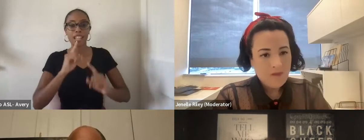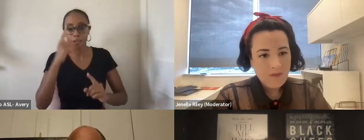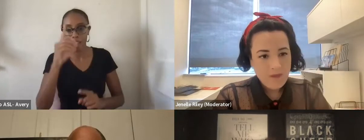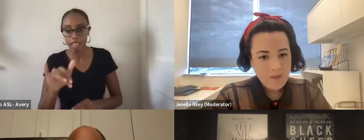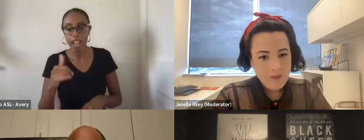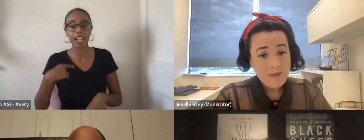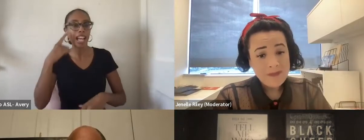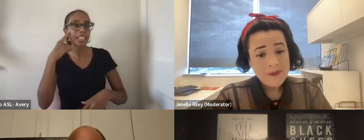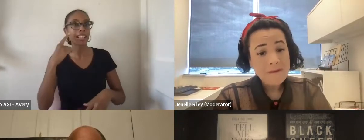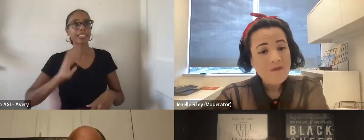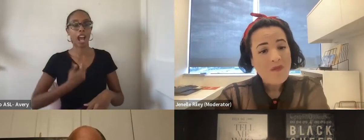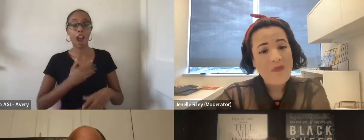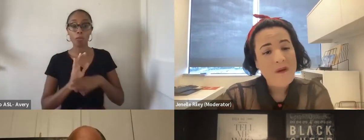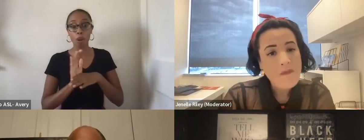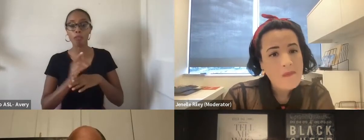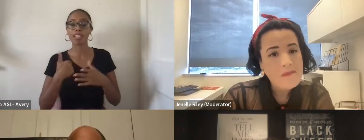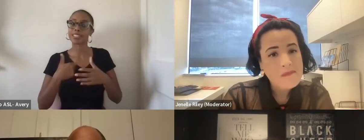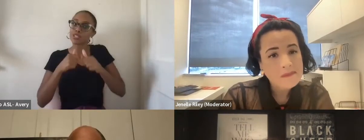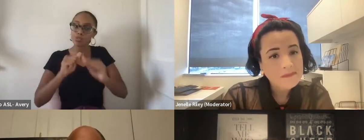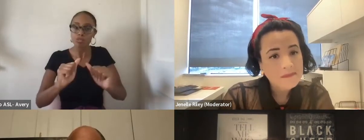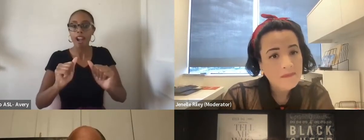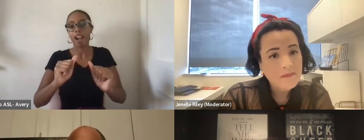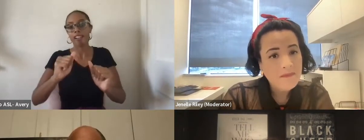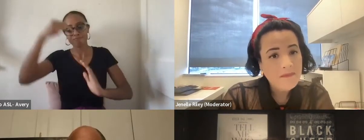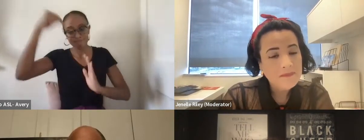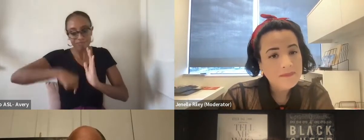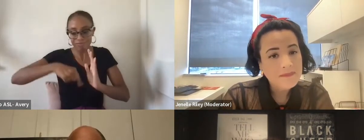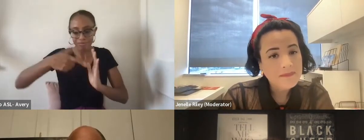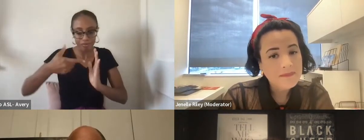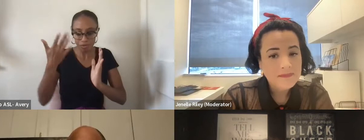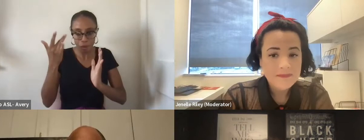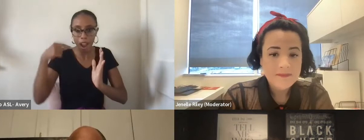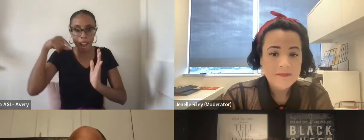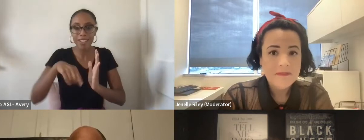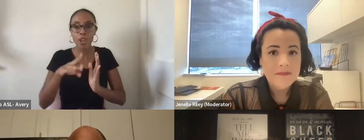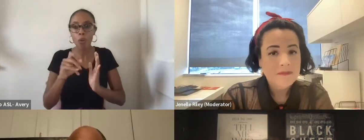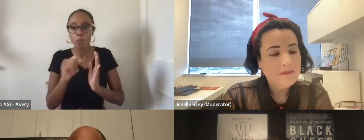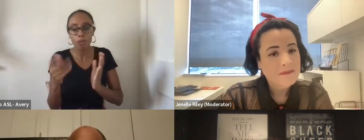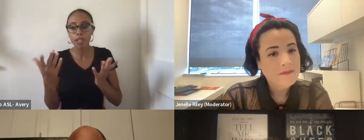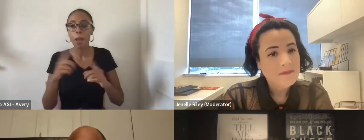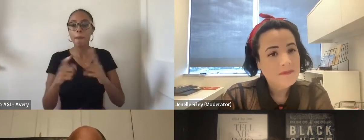We're not just fascinated by the institution of Monarchy and this role of family, but especially in